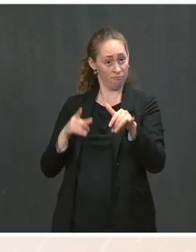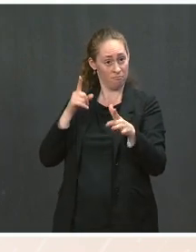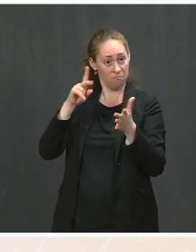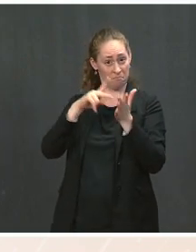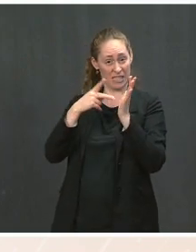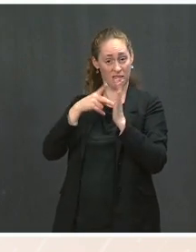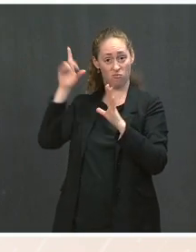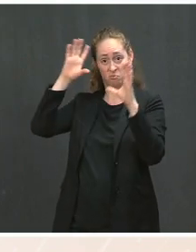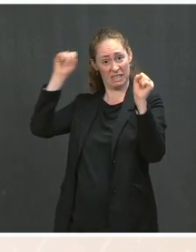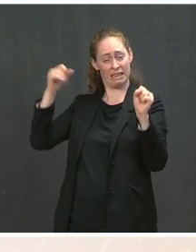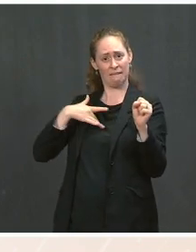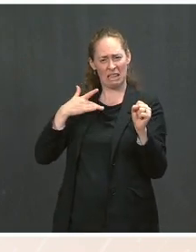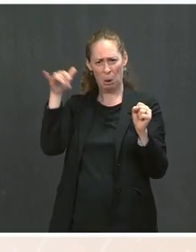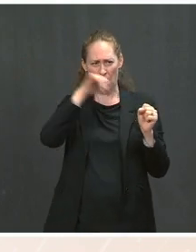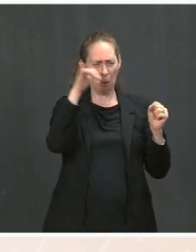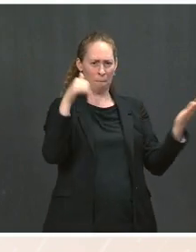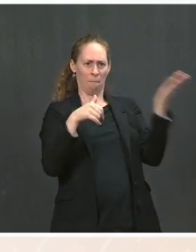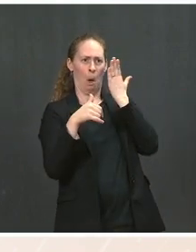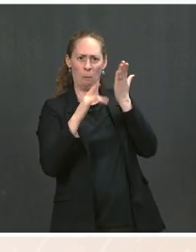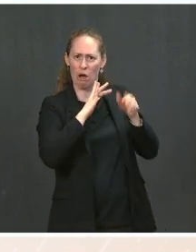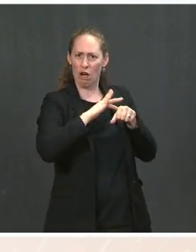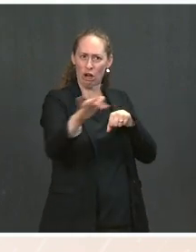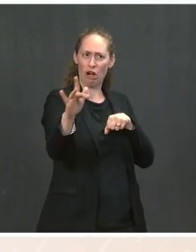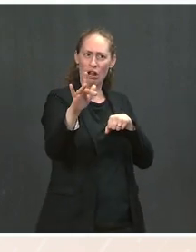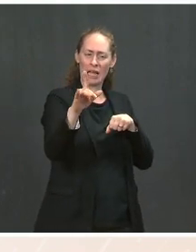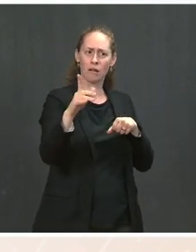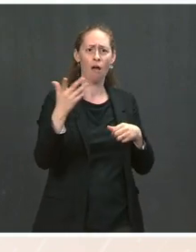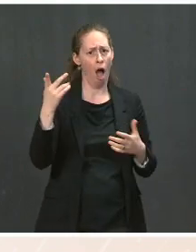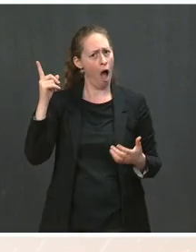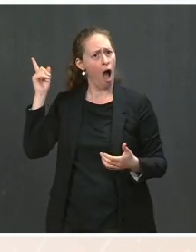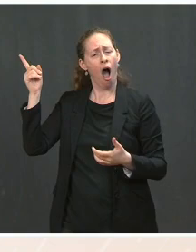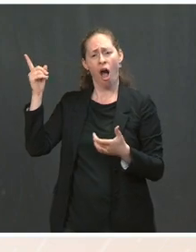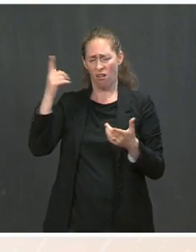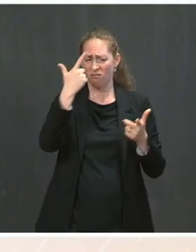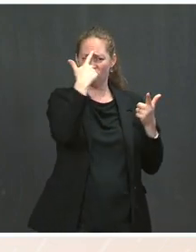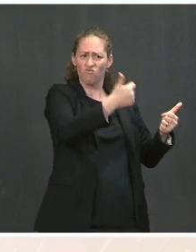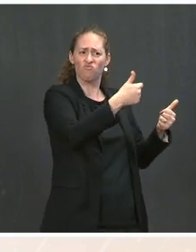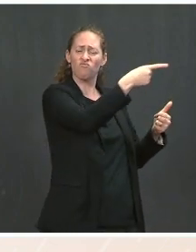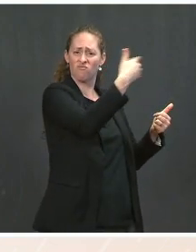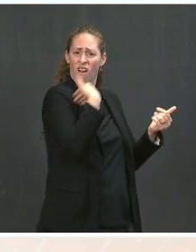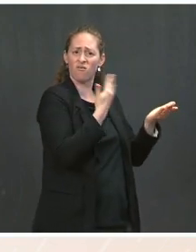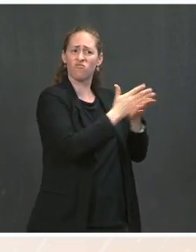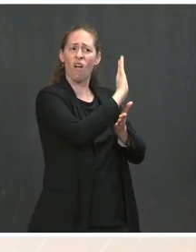Ms. Psaki: He believes that members of Congress have the right to put forward legislation on issues they support.